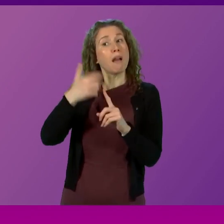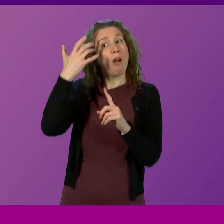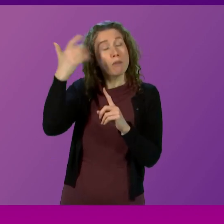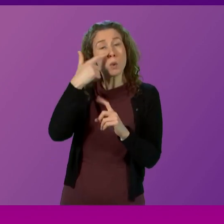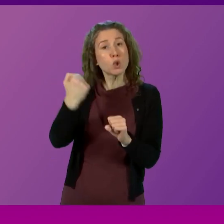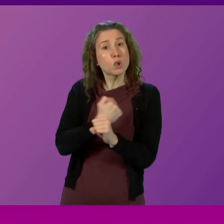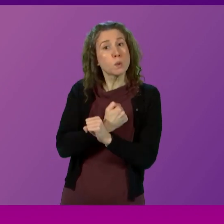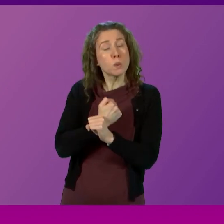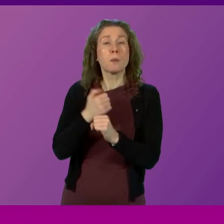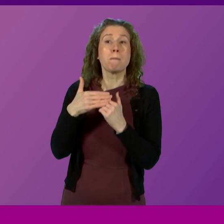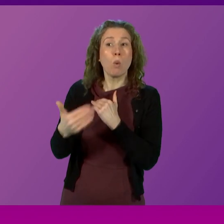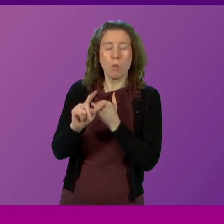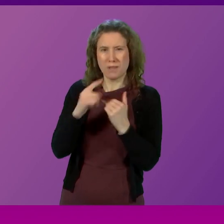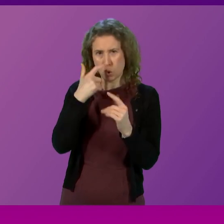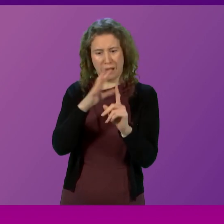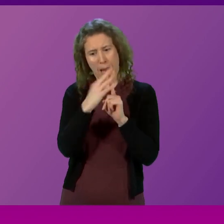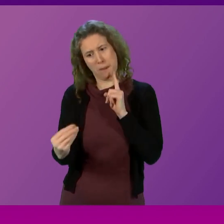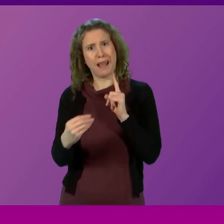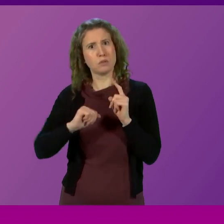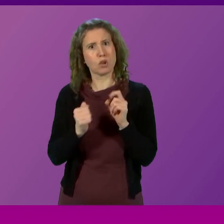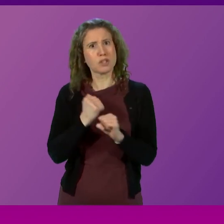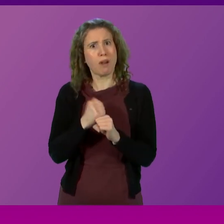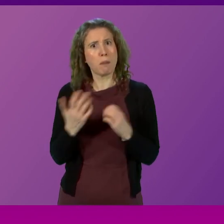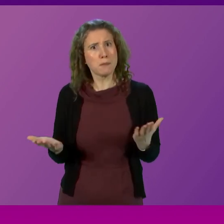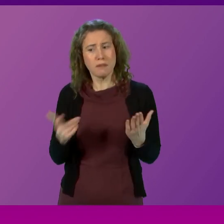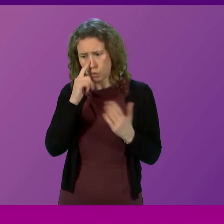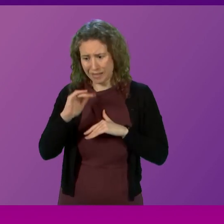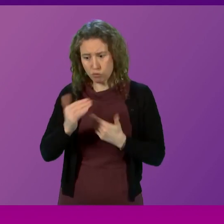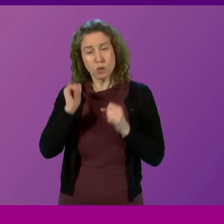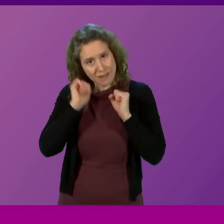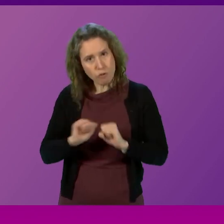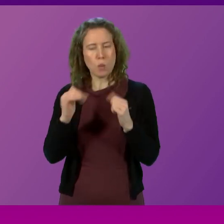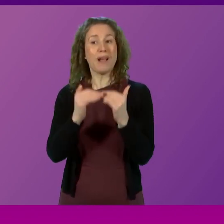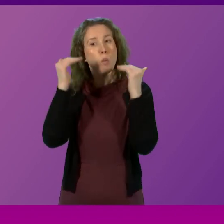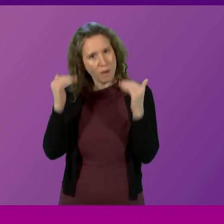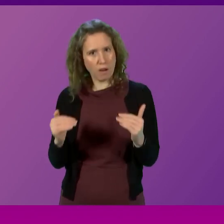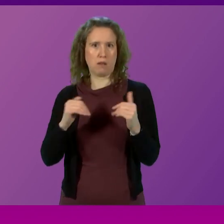do, it is to emulate the example of the Scottish Government and introduce its own equivalent of the Scottish child payment.